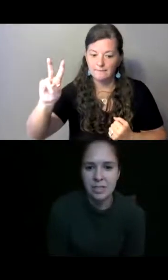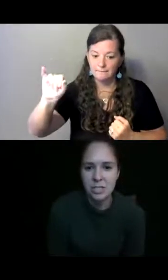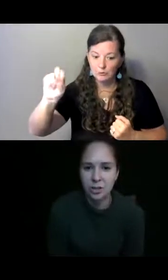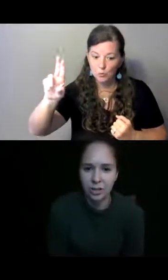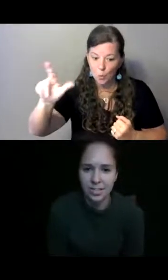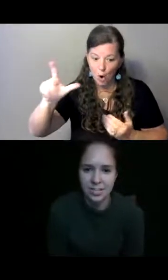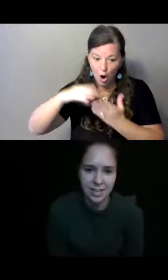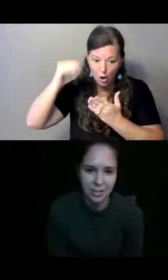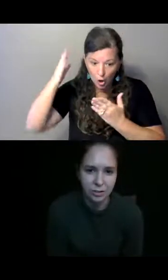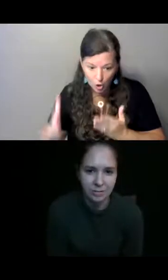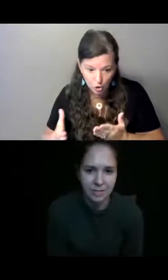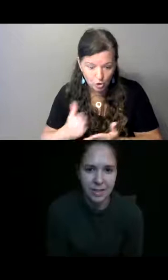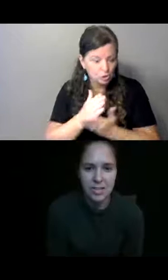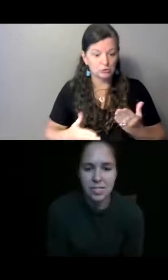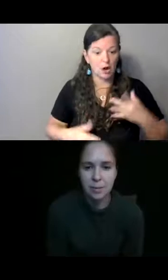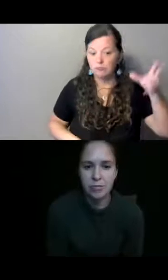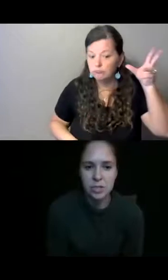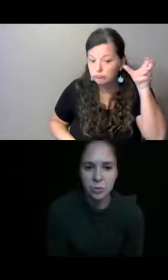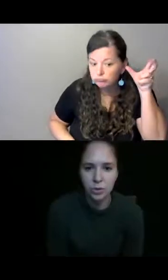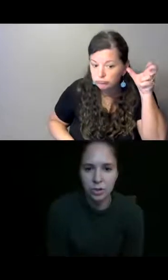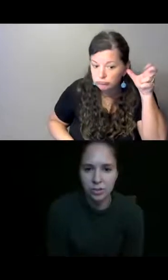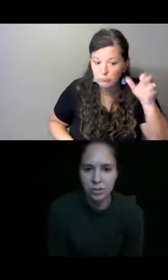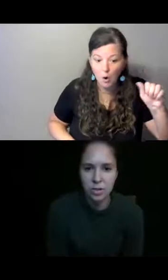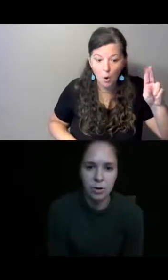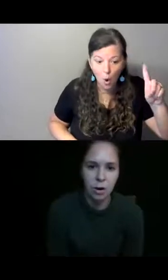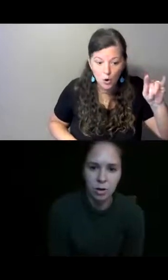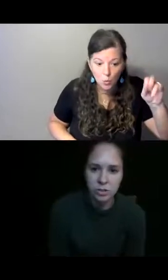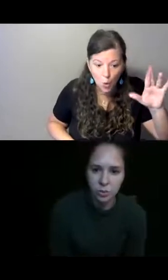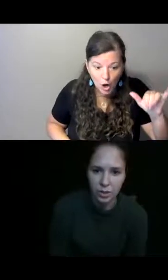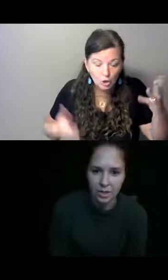as their learning style. Some are visual learners. Some are auditory,